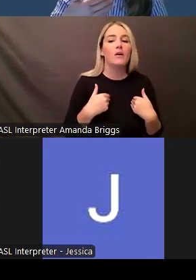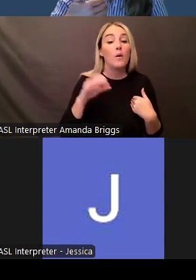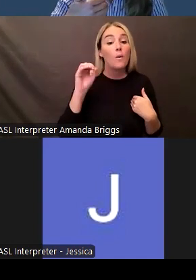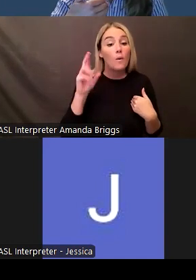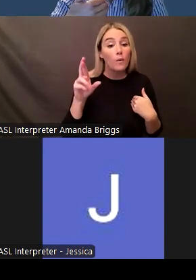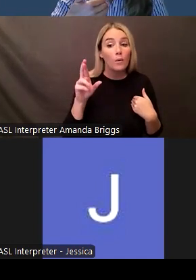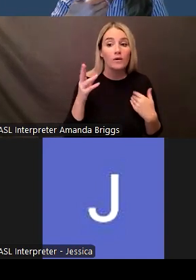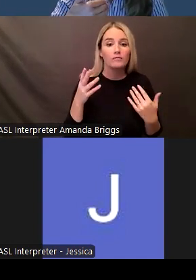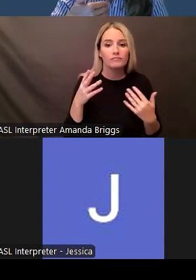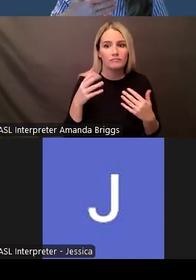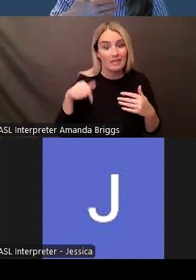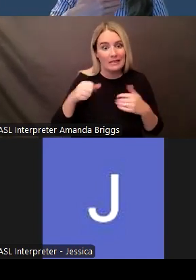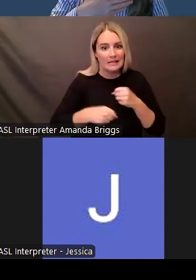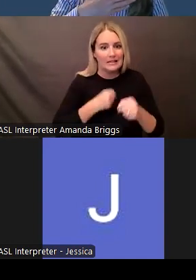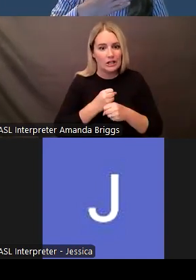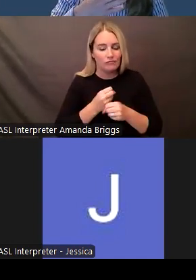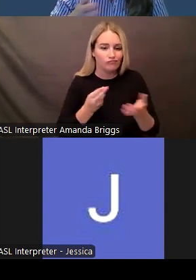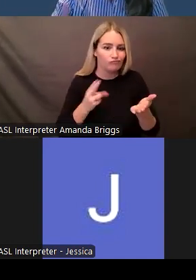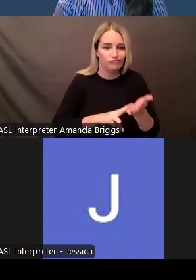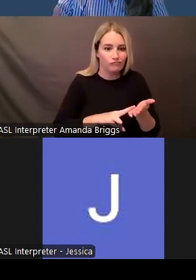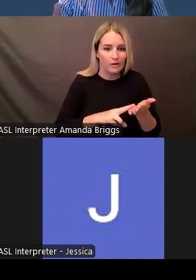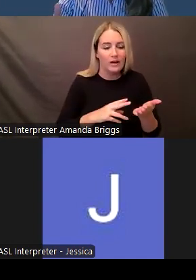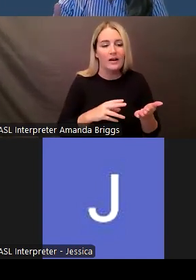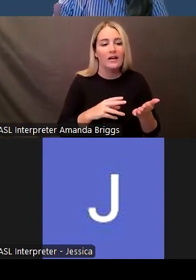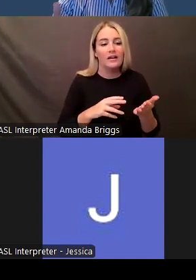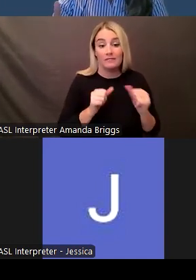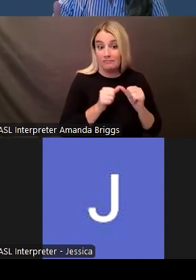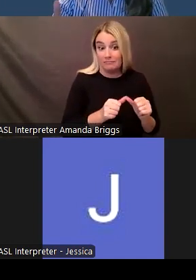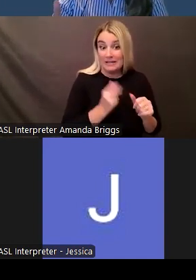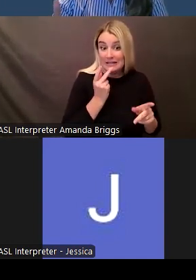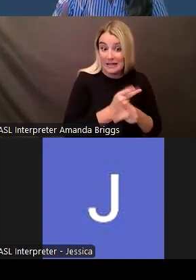by the end of this year and are therefore able to keep their Medi-Cal eligibility